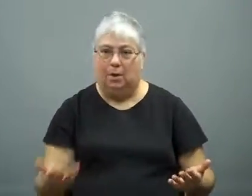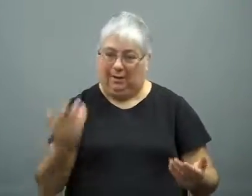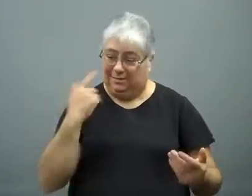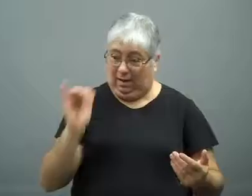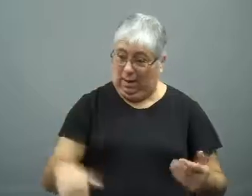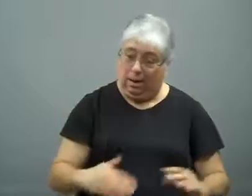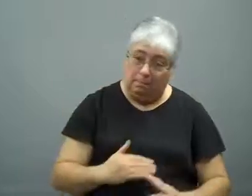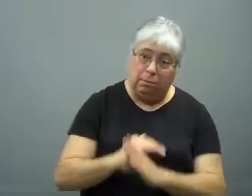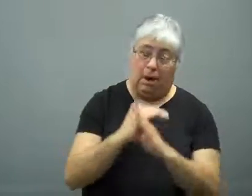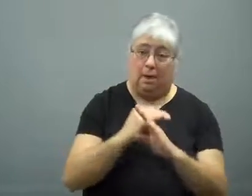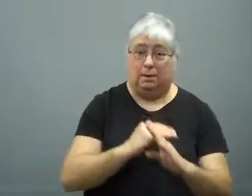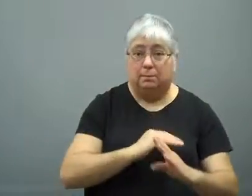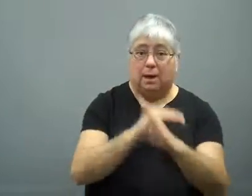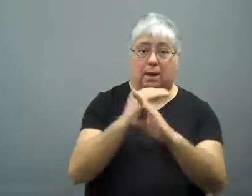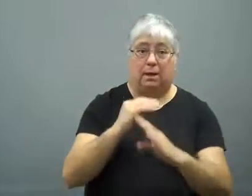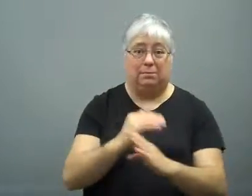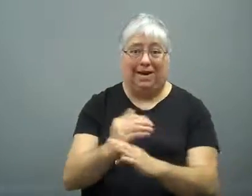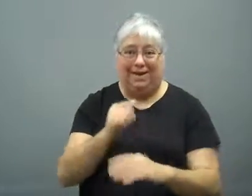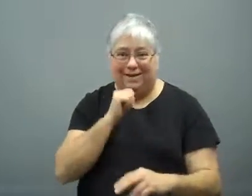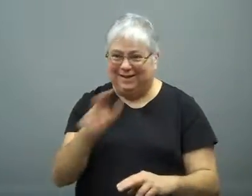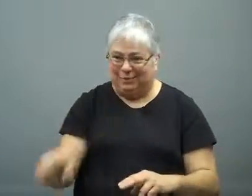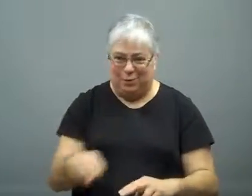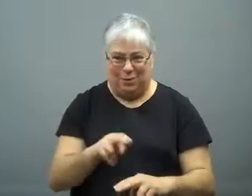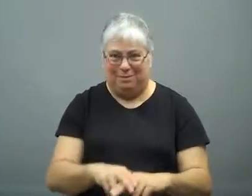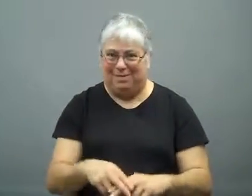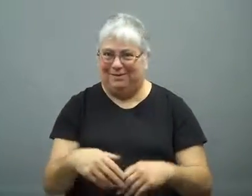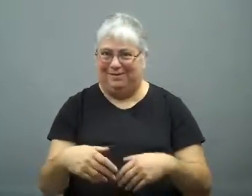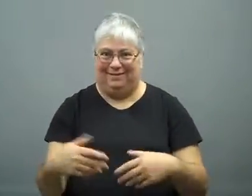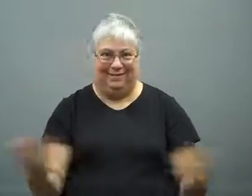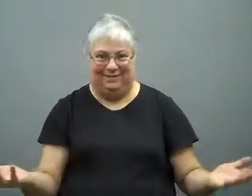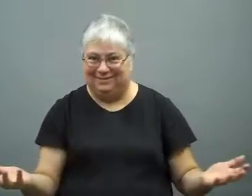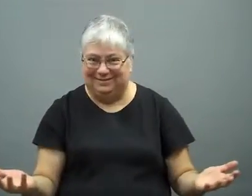He said the continuous blockage of business wasn't normal.